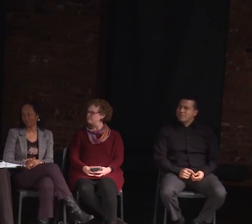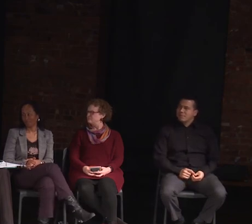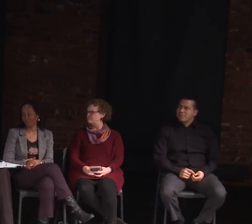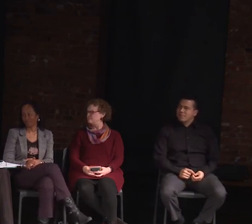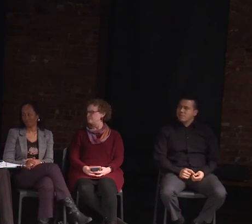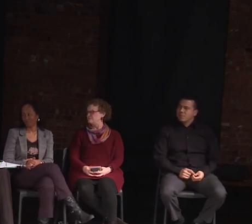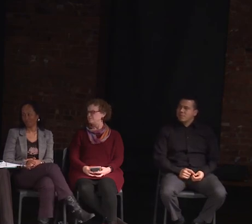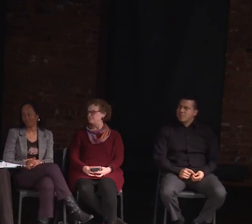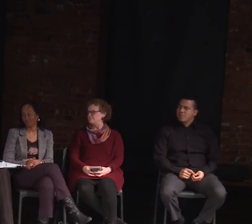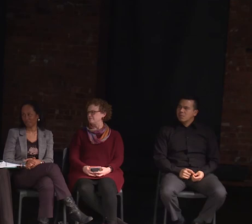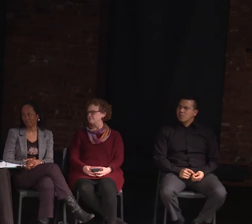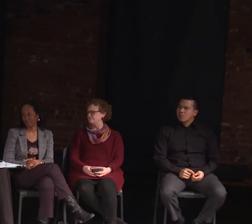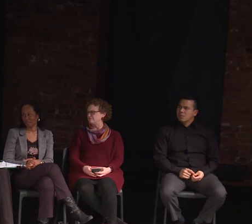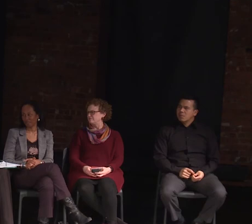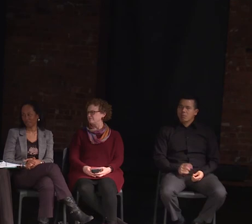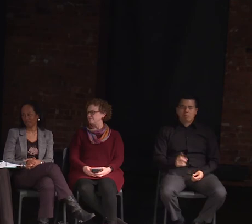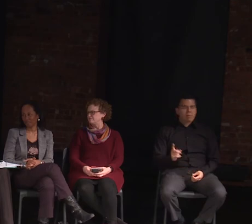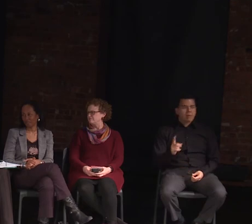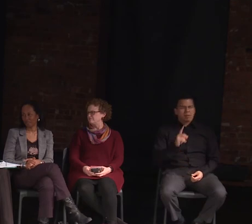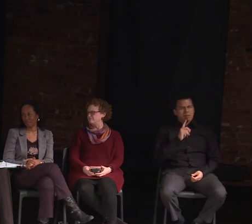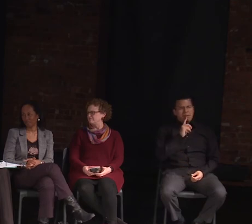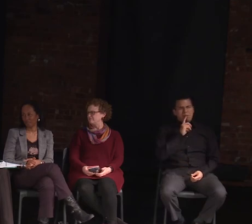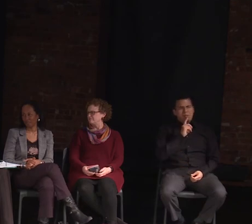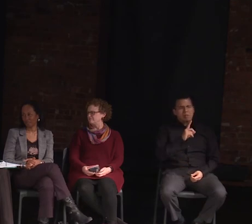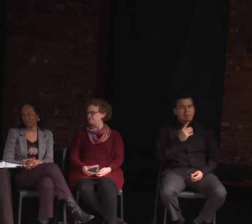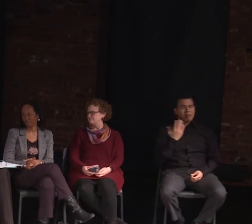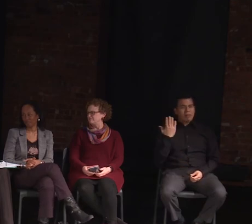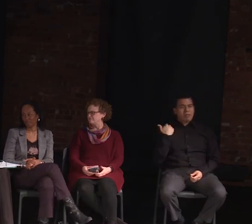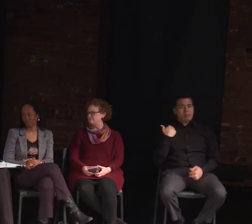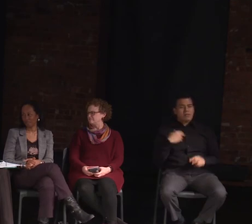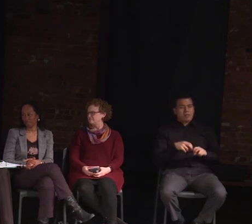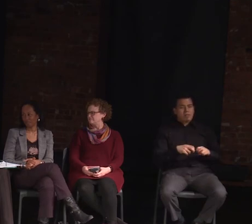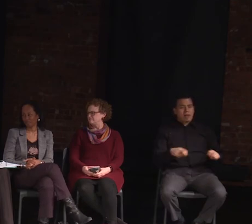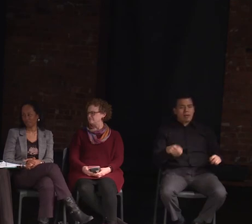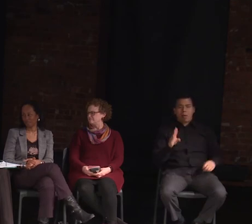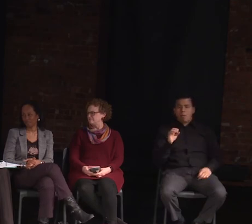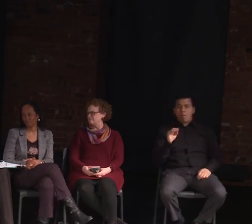I was actually inspired by the previous panel with Bob and Michelle.